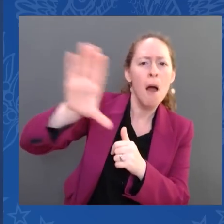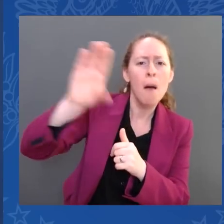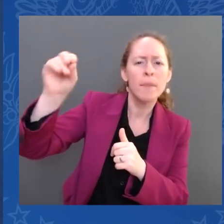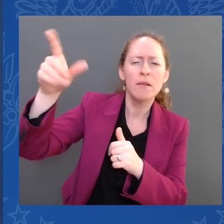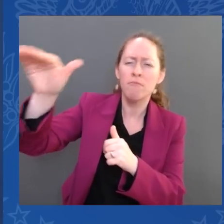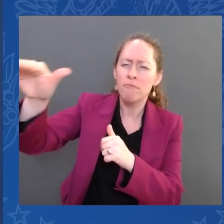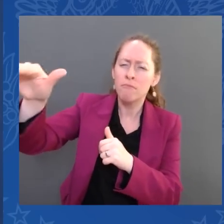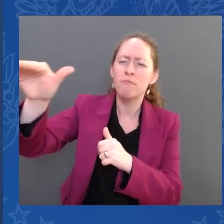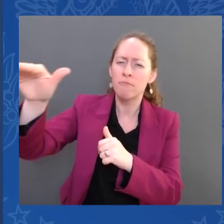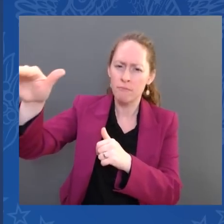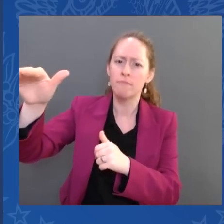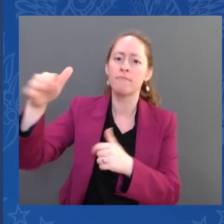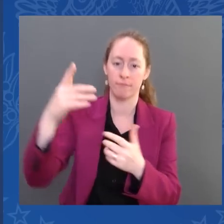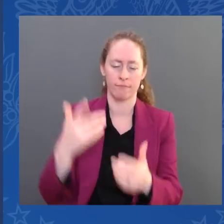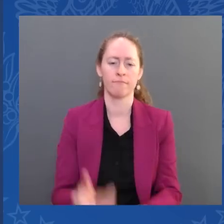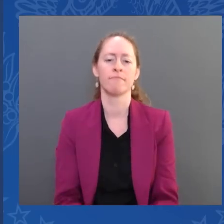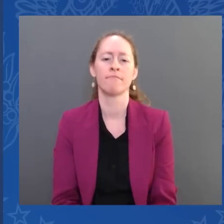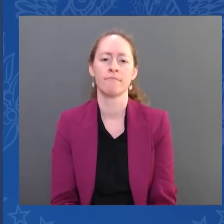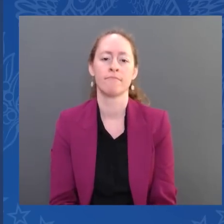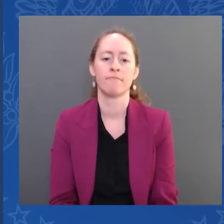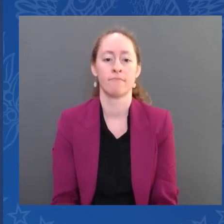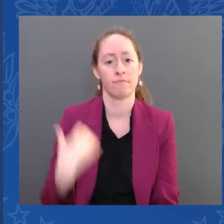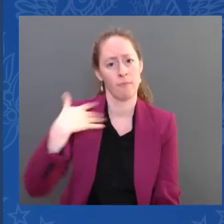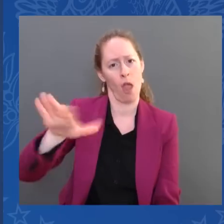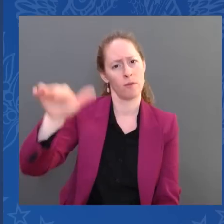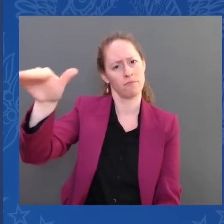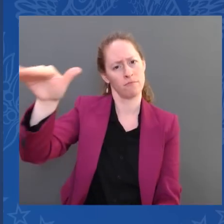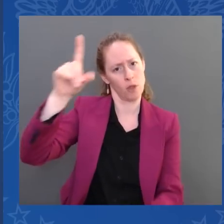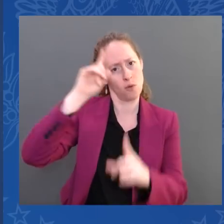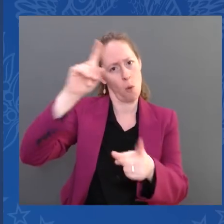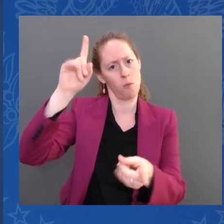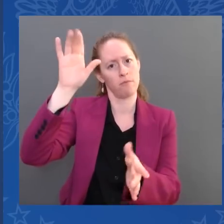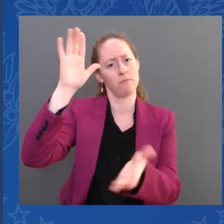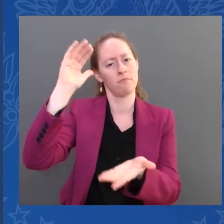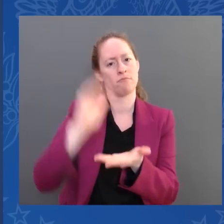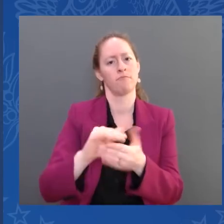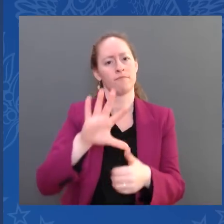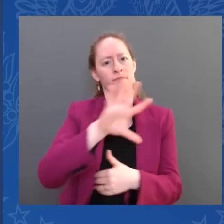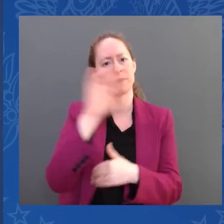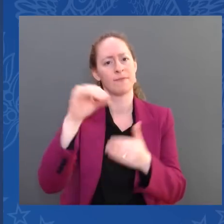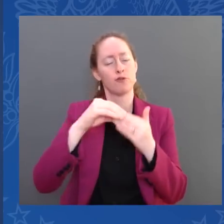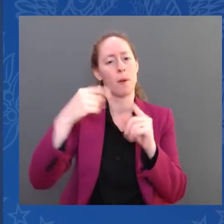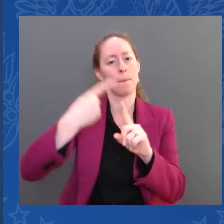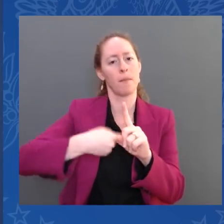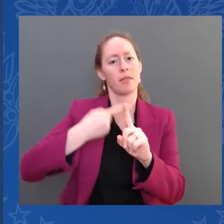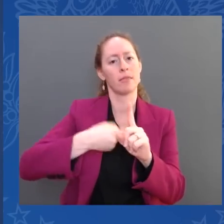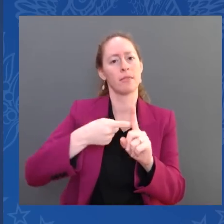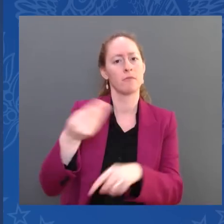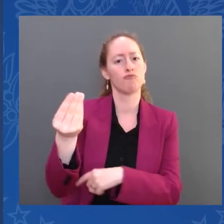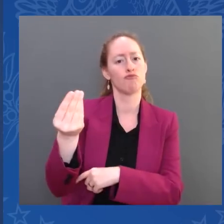And nearly 40 percent of households in America qualify for these savings. And by the way, you can find out